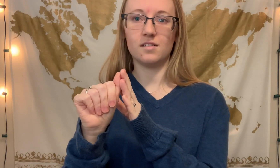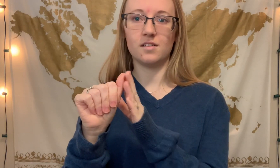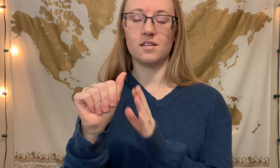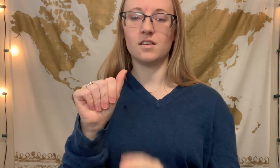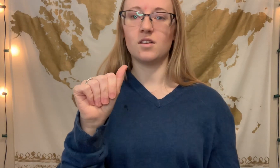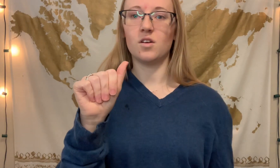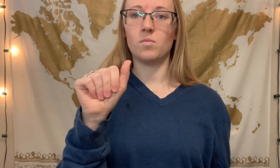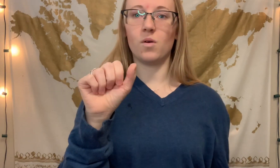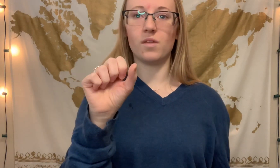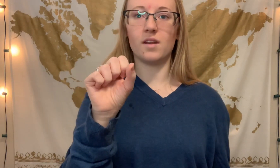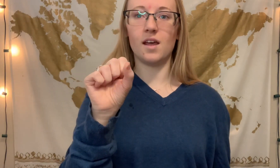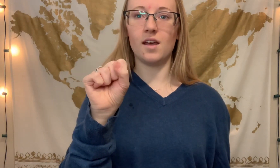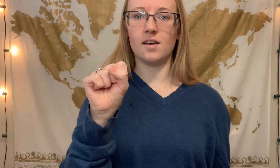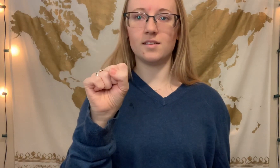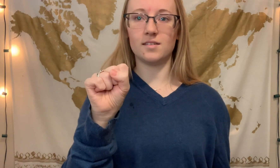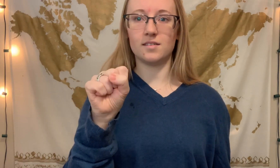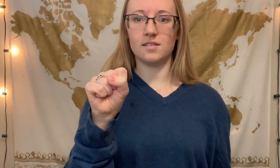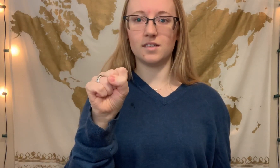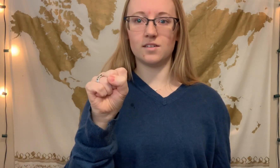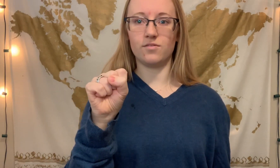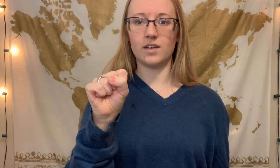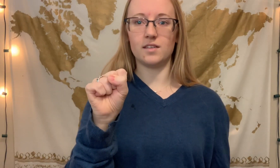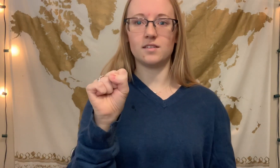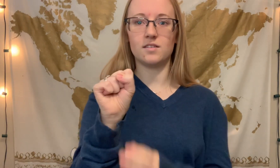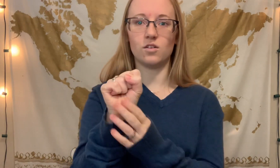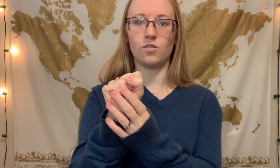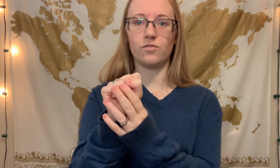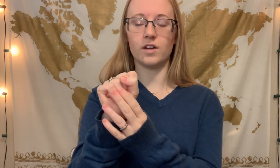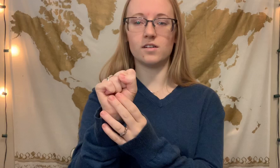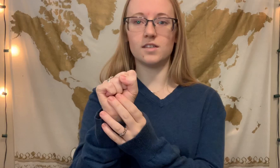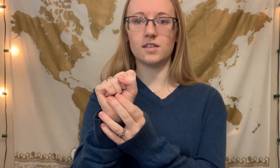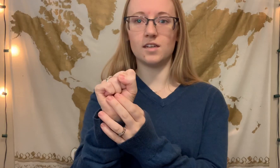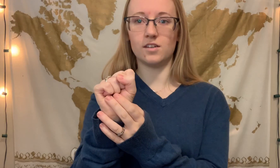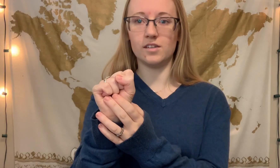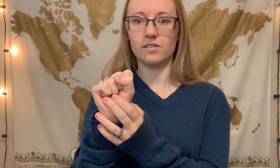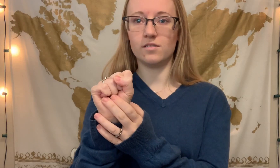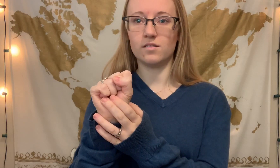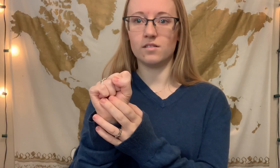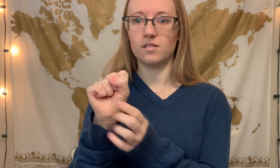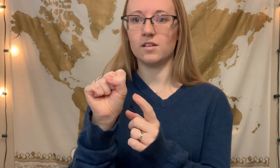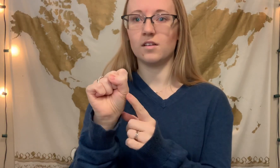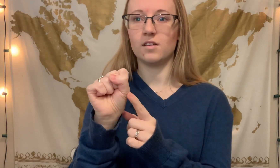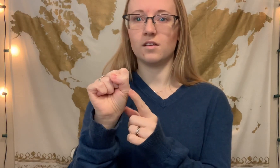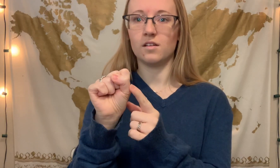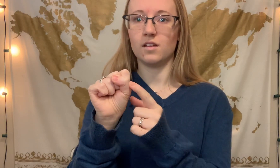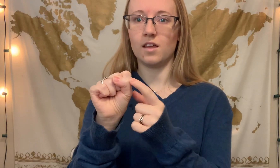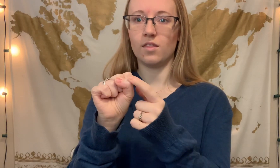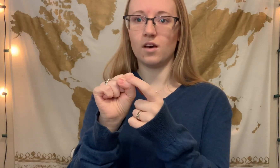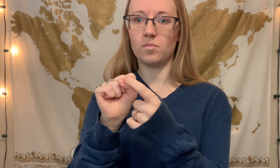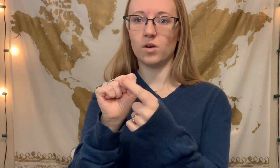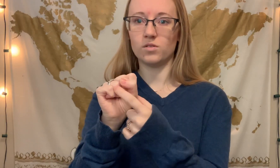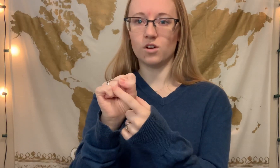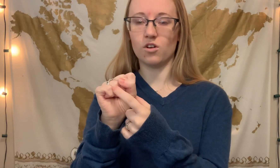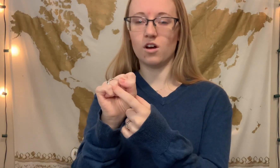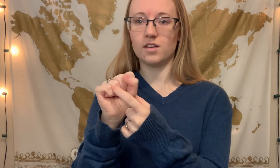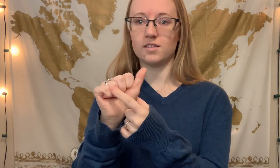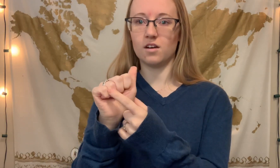But with an S, it's a fist so fingers tucked under and thumb goes across not